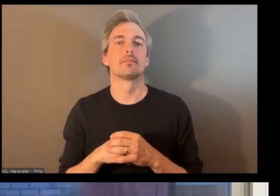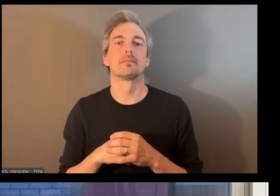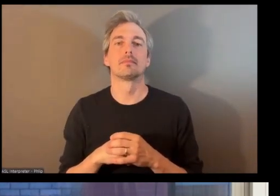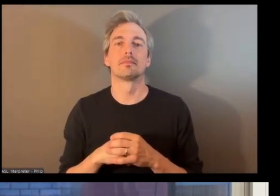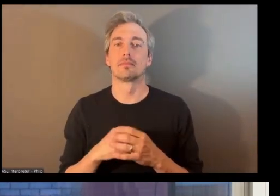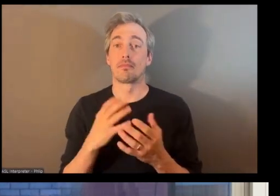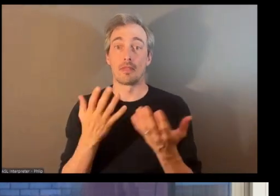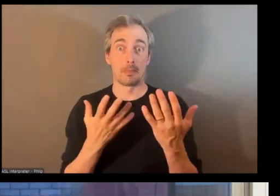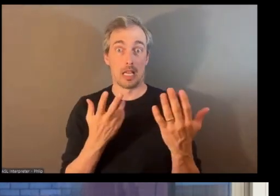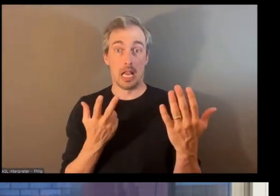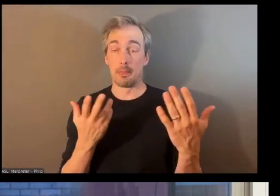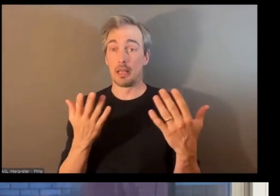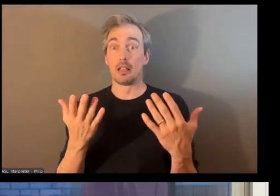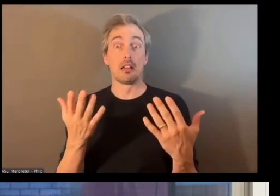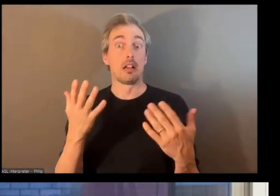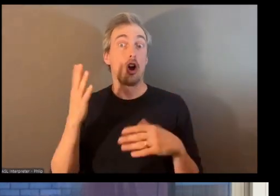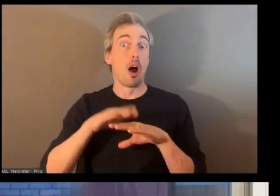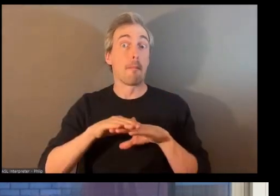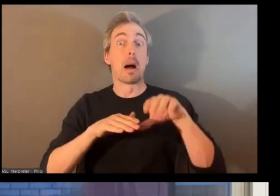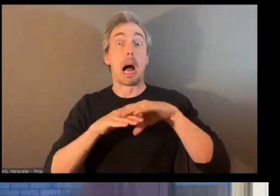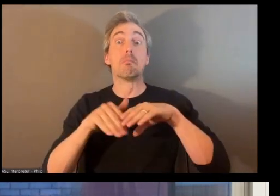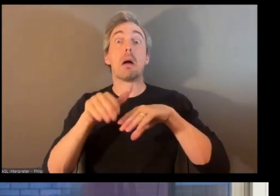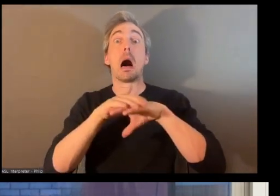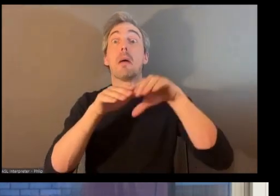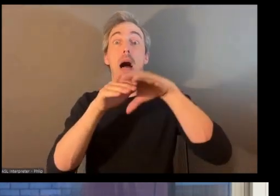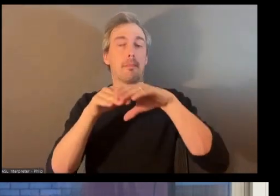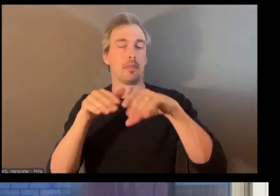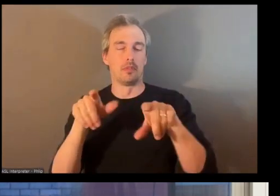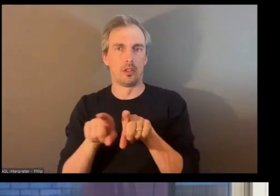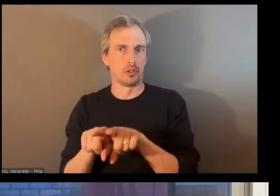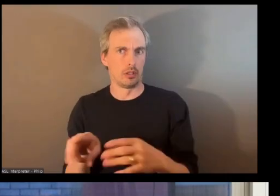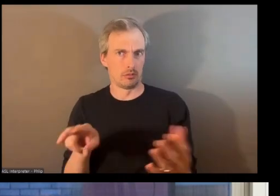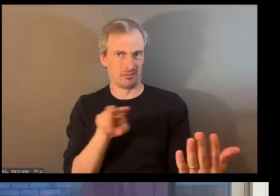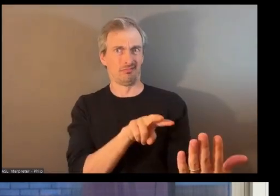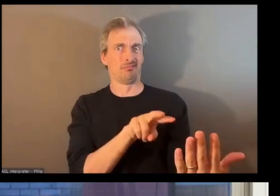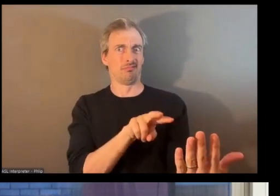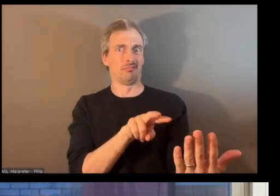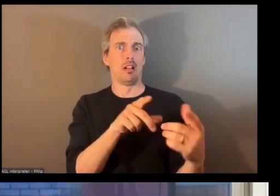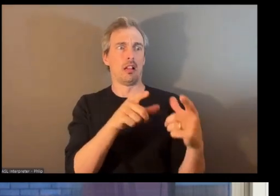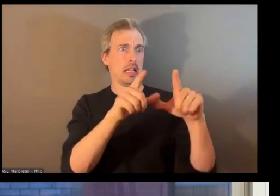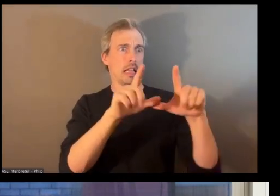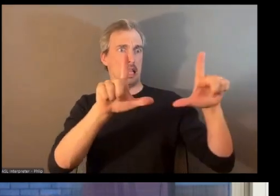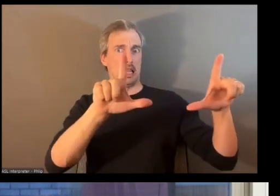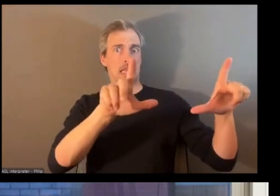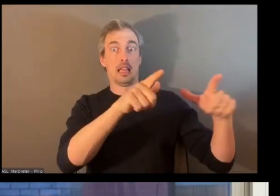I think this can be super frustrating, and this can take agency really